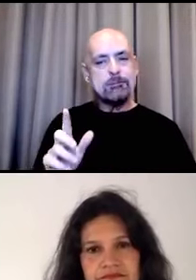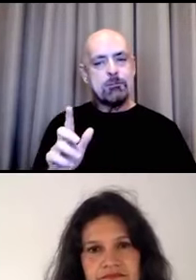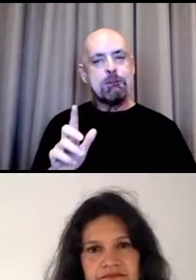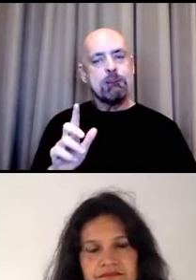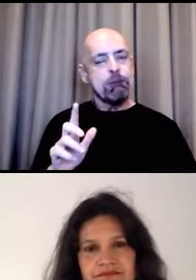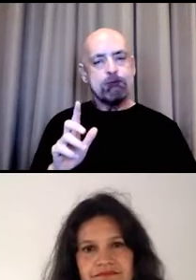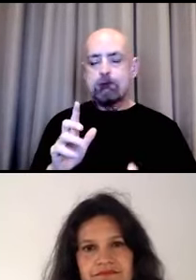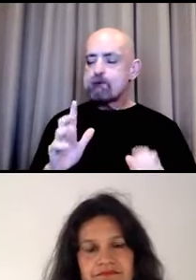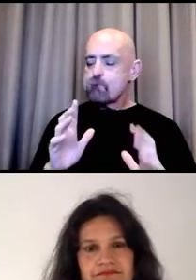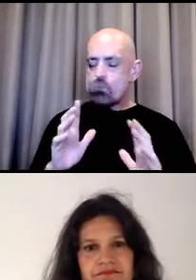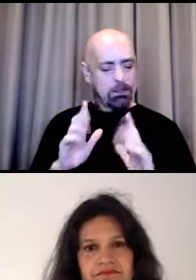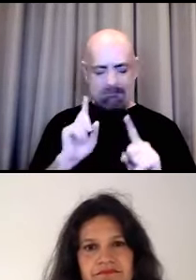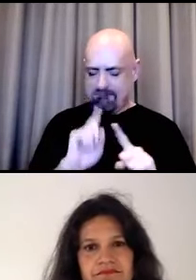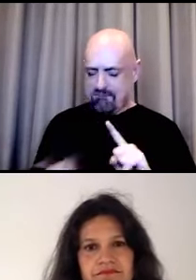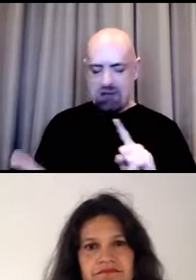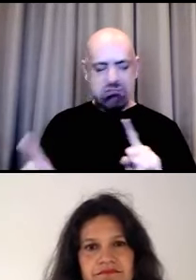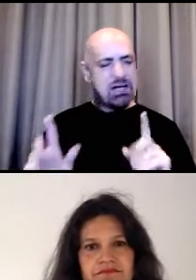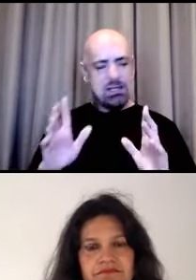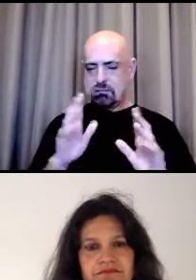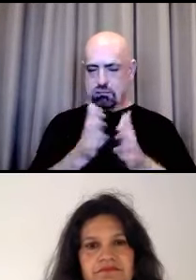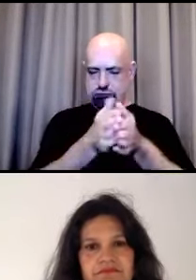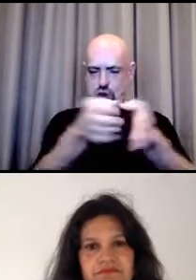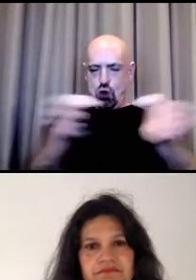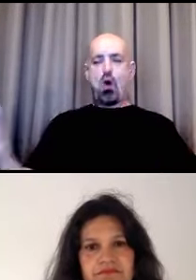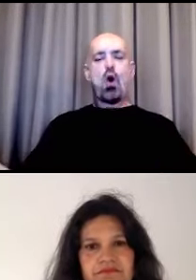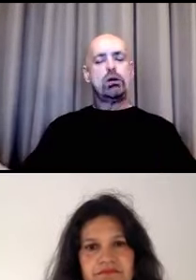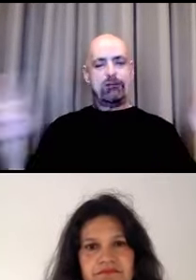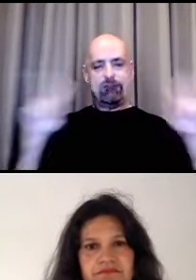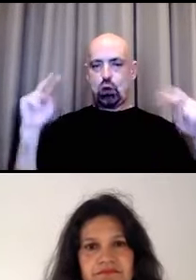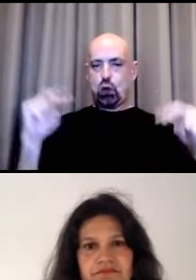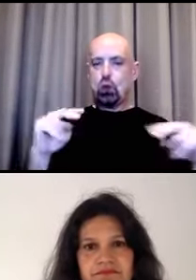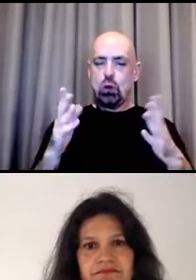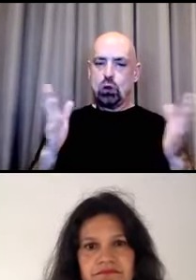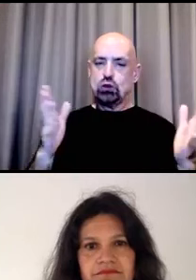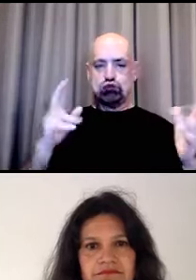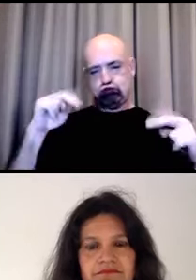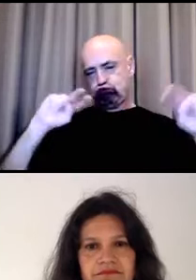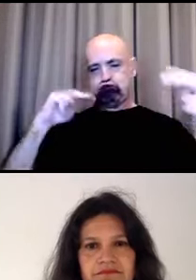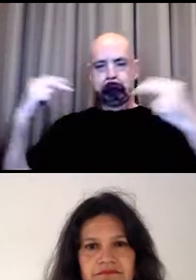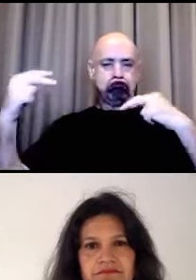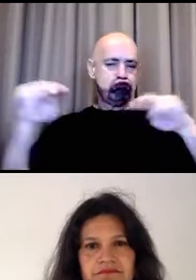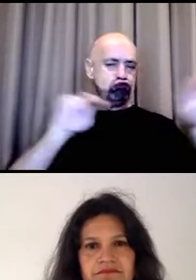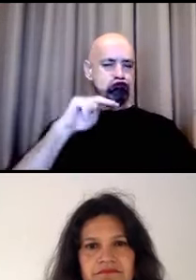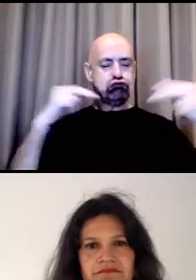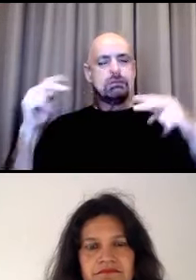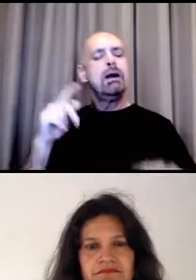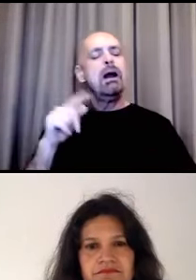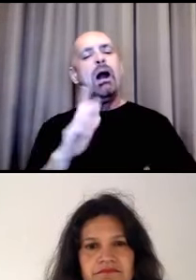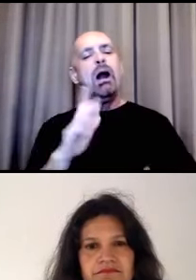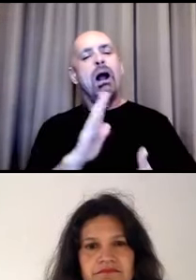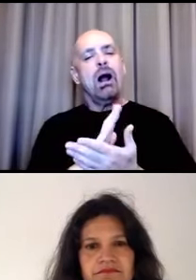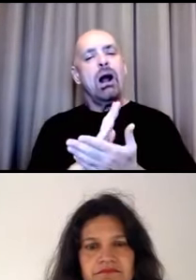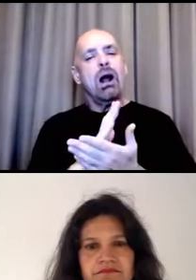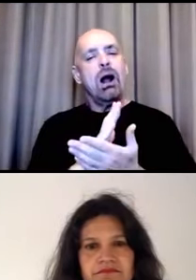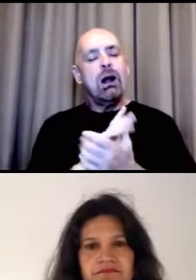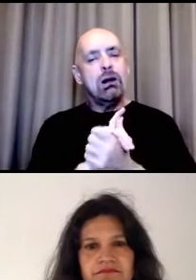argument. You cannot demand rights for some but not for others. Then when she came to the